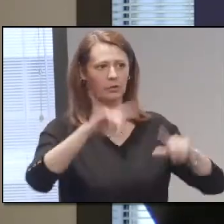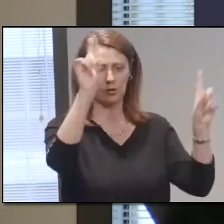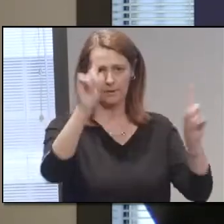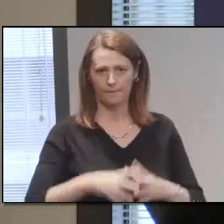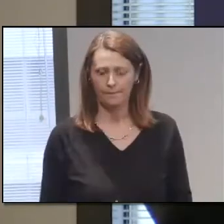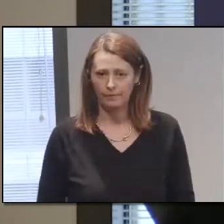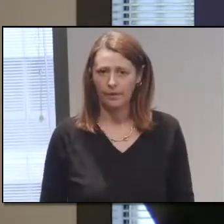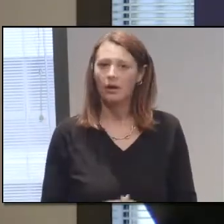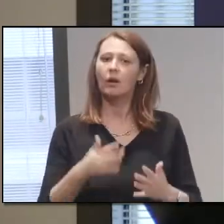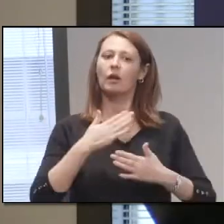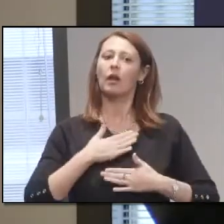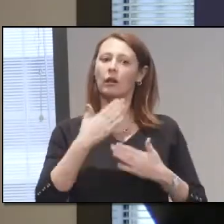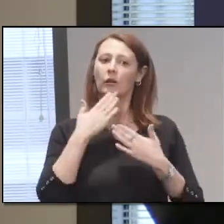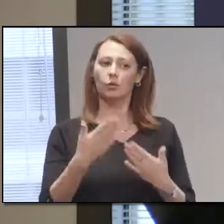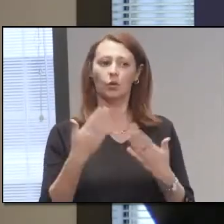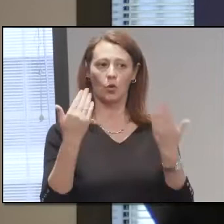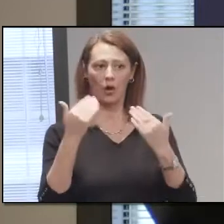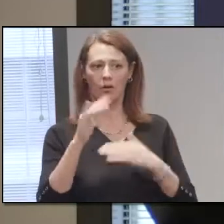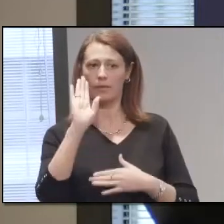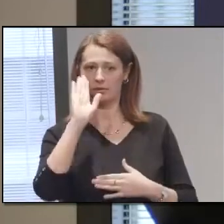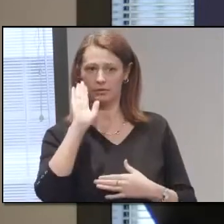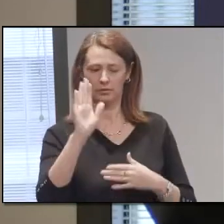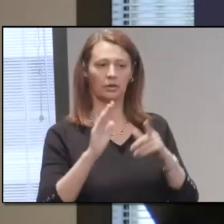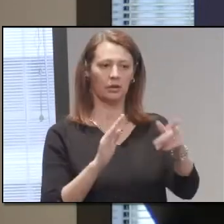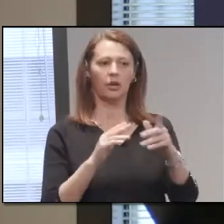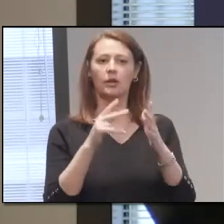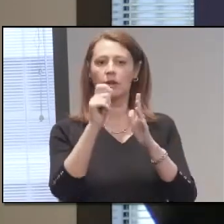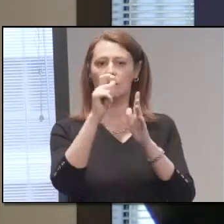I d very much like to welcome our guest speaker Professor Peter Sly, Director of the